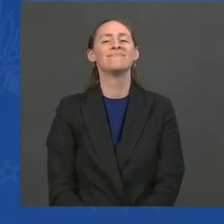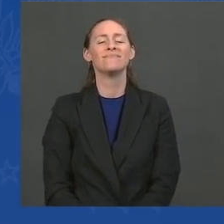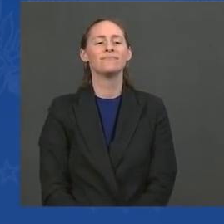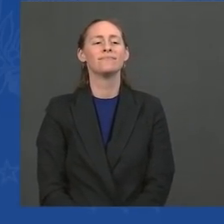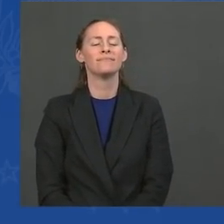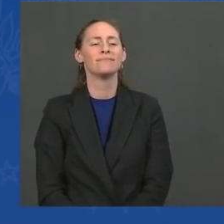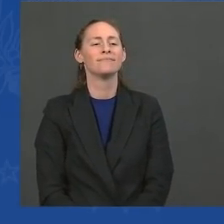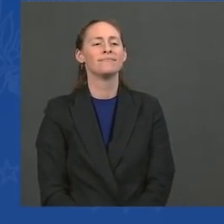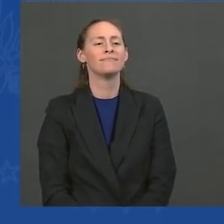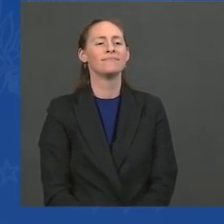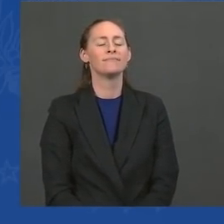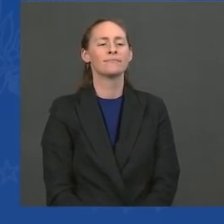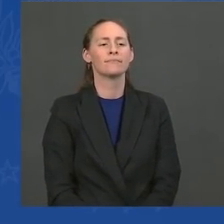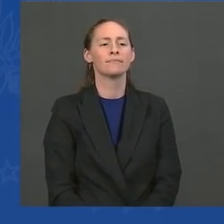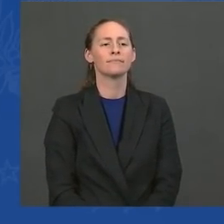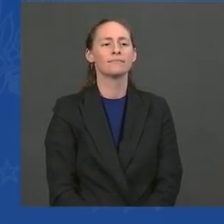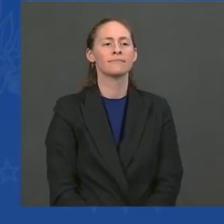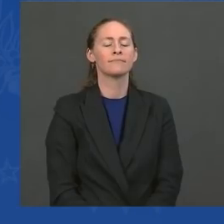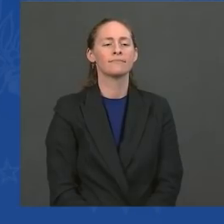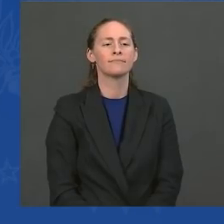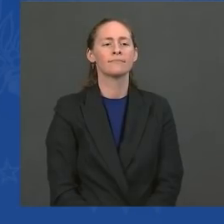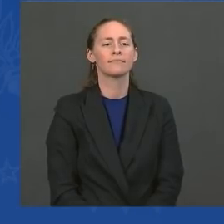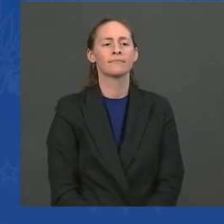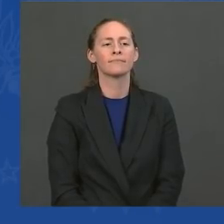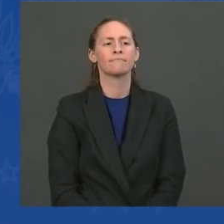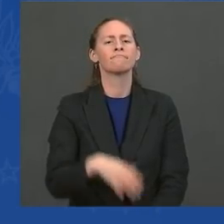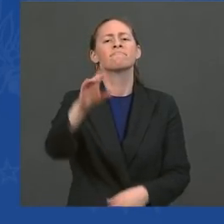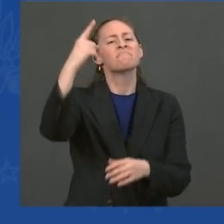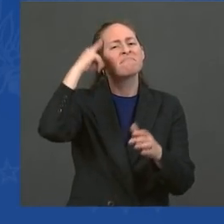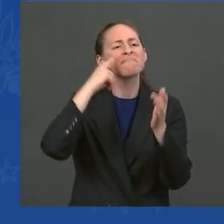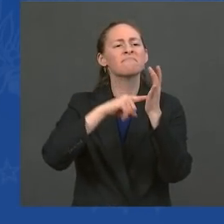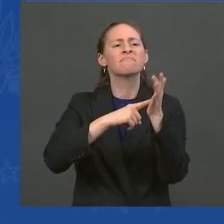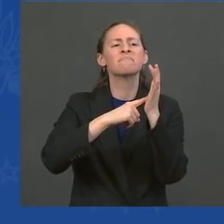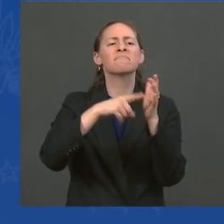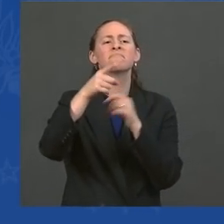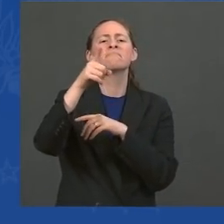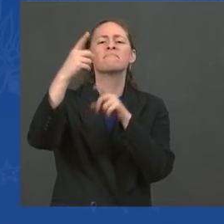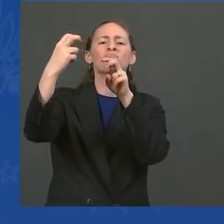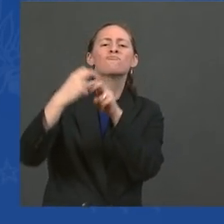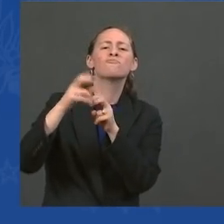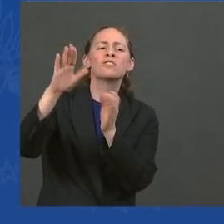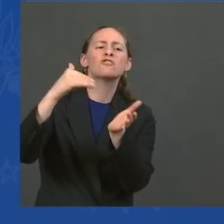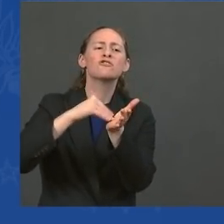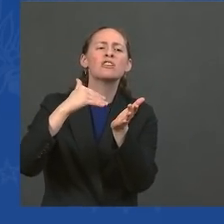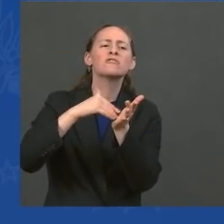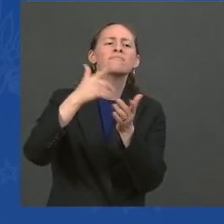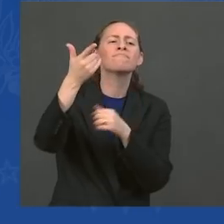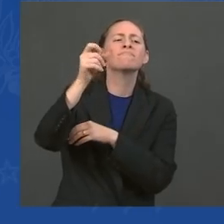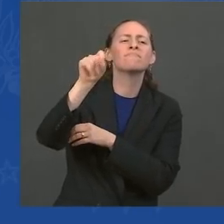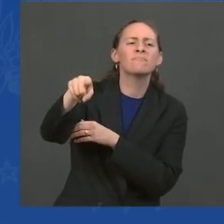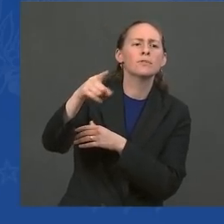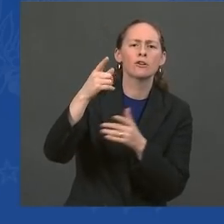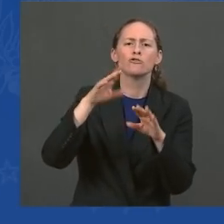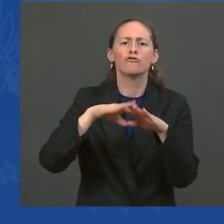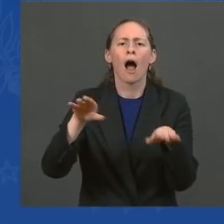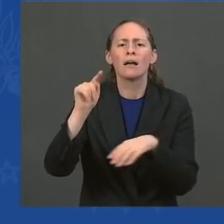"Child Care Tax Credit," they're not sure what that means. But what it means is, you know, if you were making a decent salary